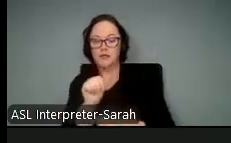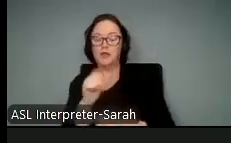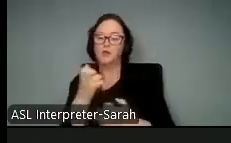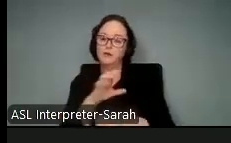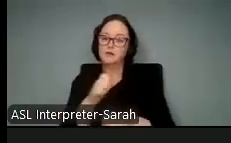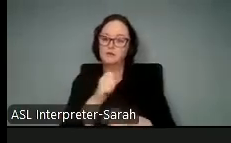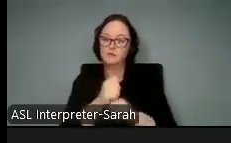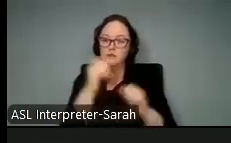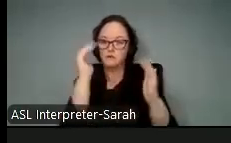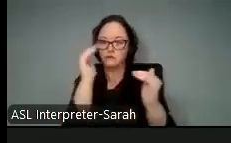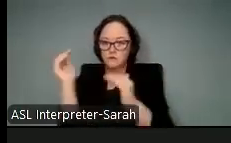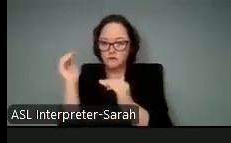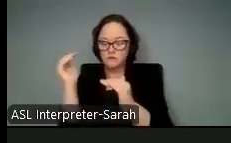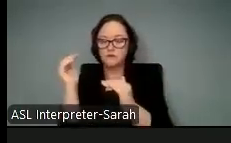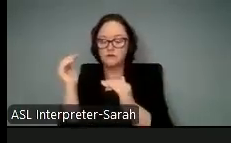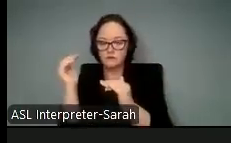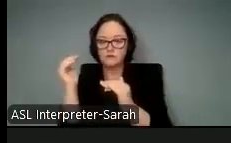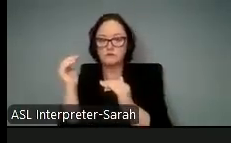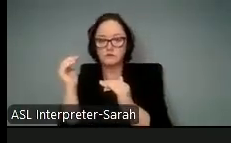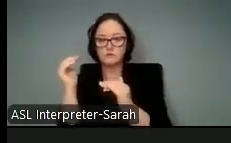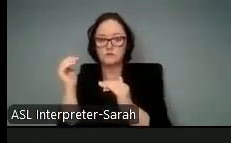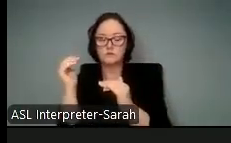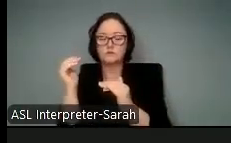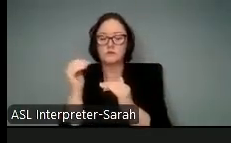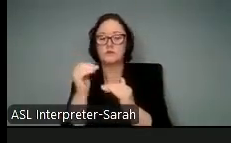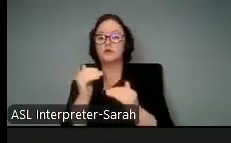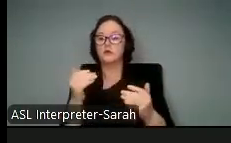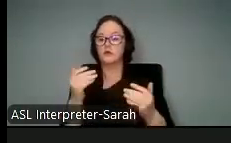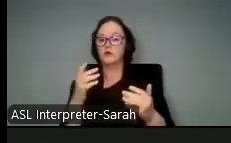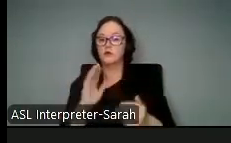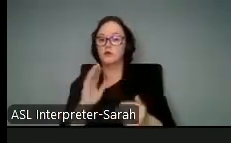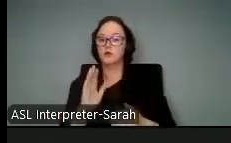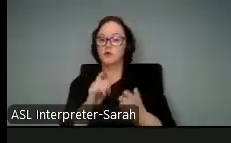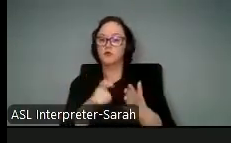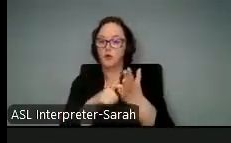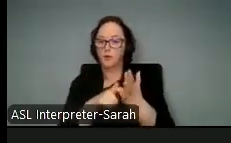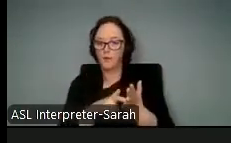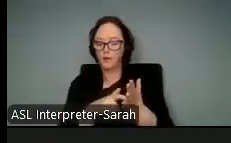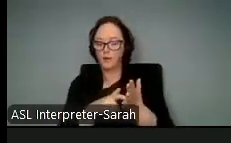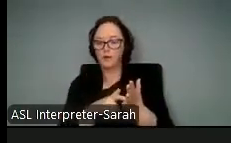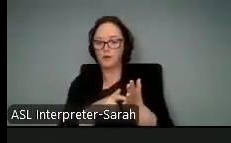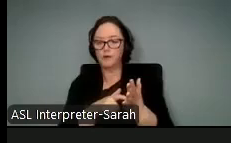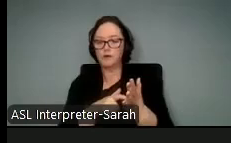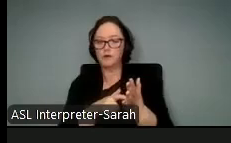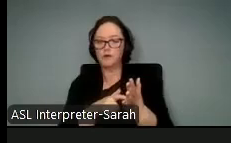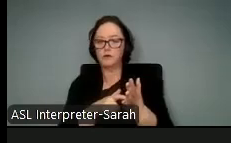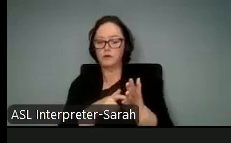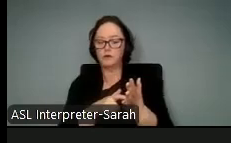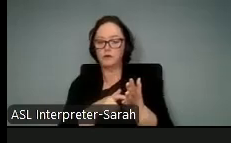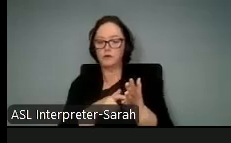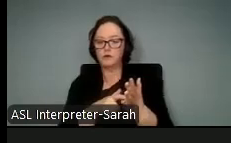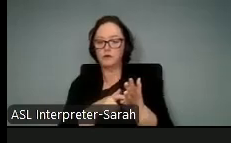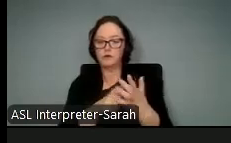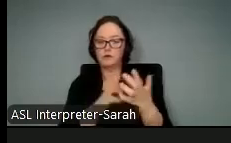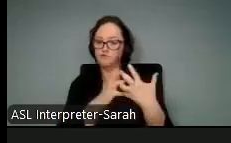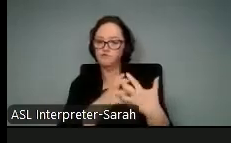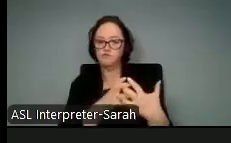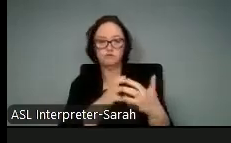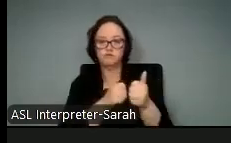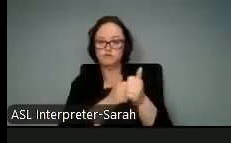to establish expectations, to meet requirements. All of our auditors live with disabilities,